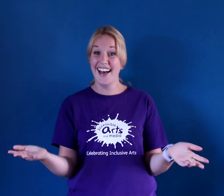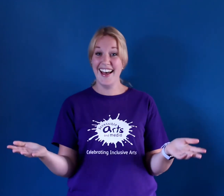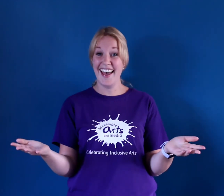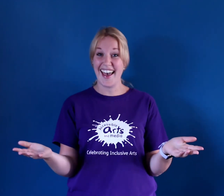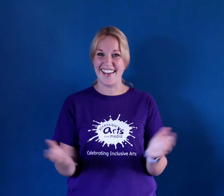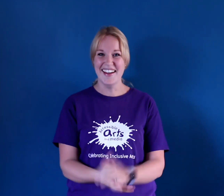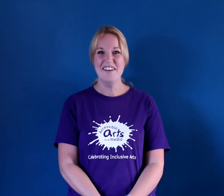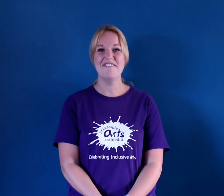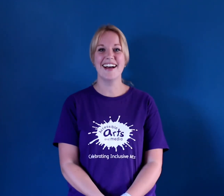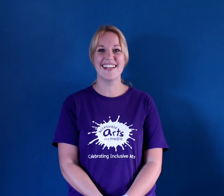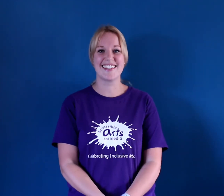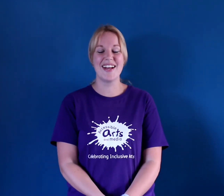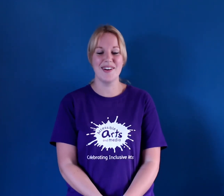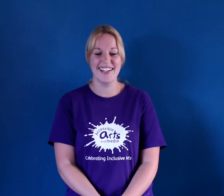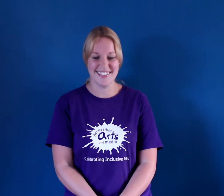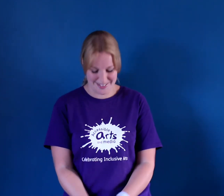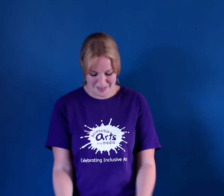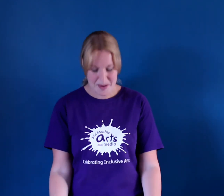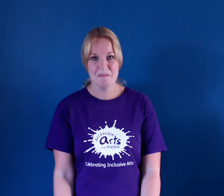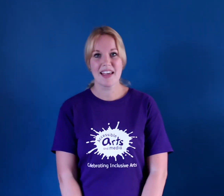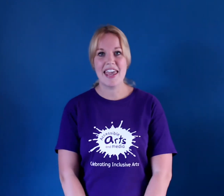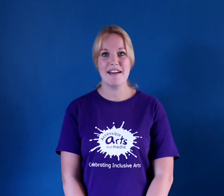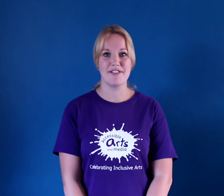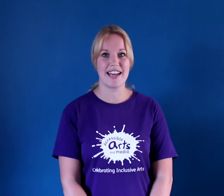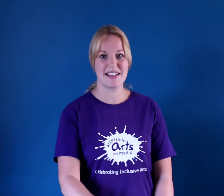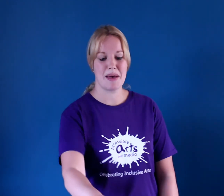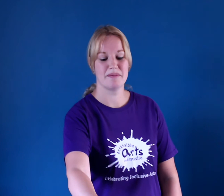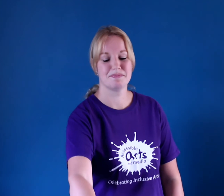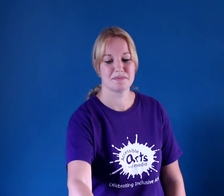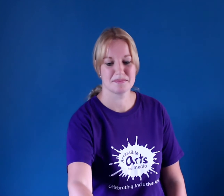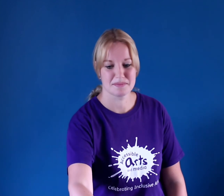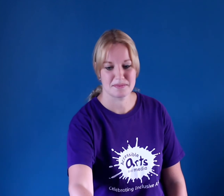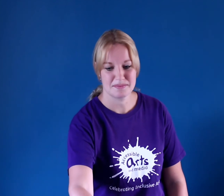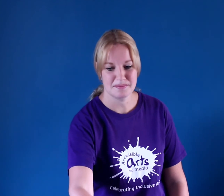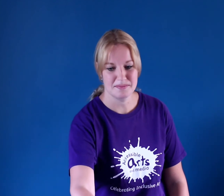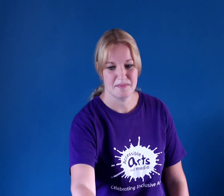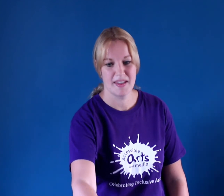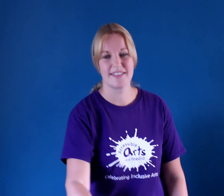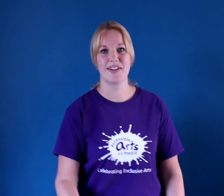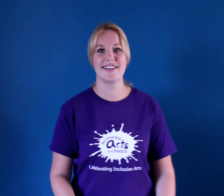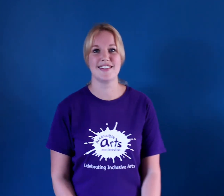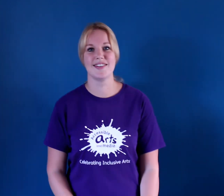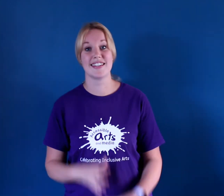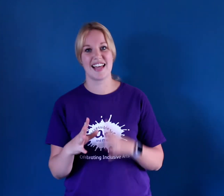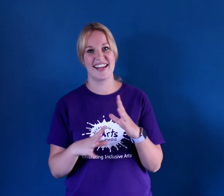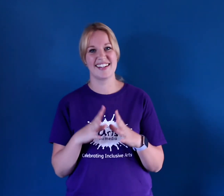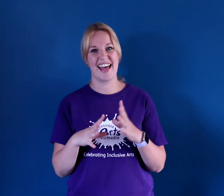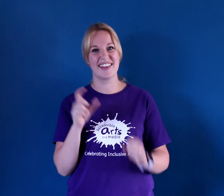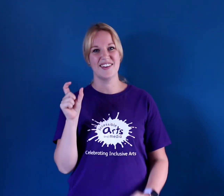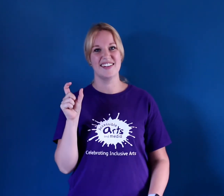Hey hey! Fantastic, well done. Are you ready for the next bit? So I’ll teach you the signs and the words.